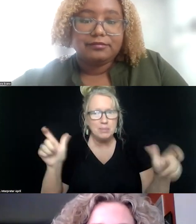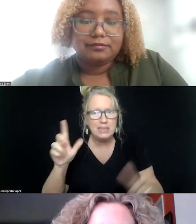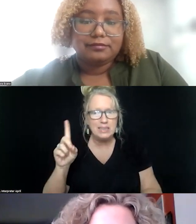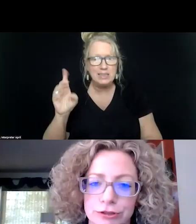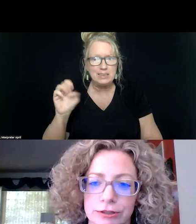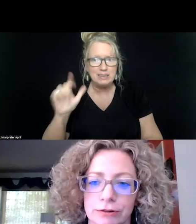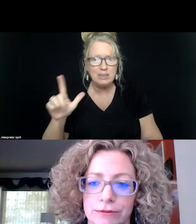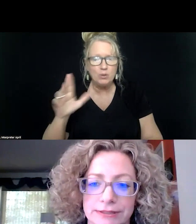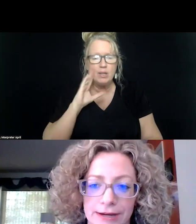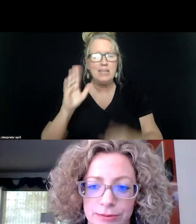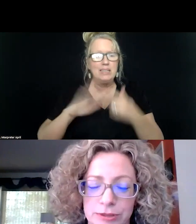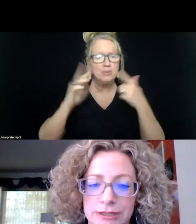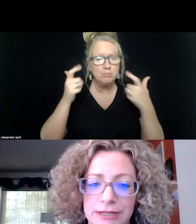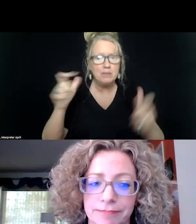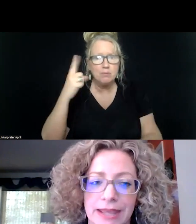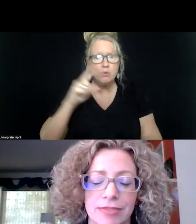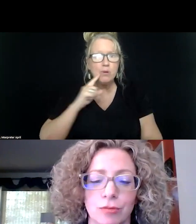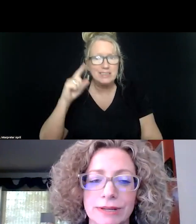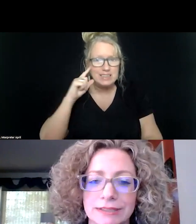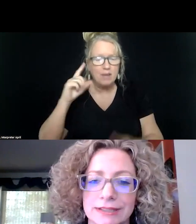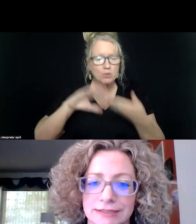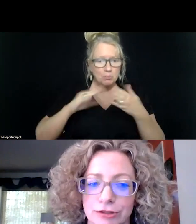IT IS A HUGE DEAL FOR THE DEAF COMMUNITY AND THE REASON IT IS